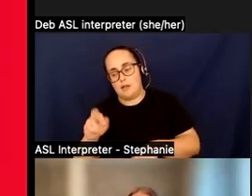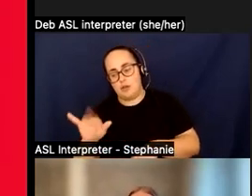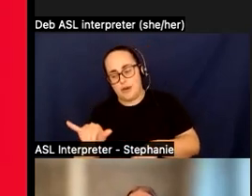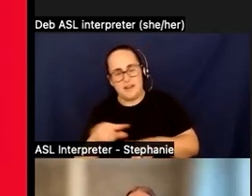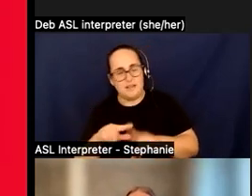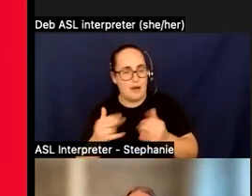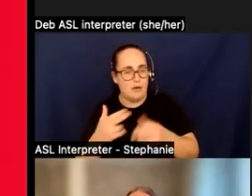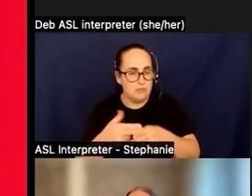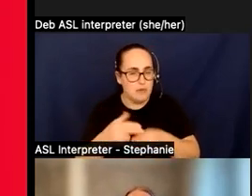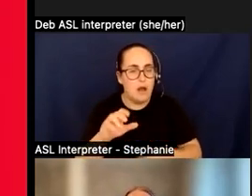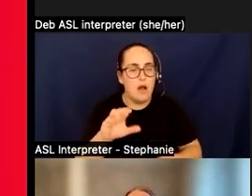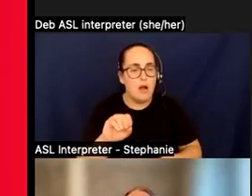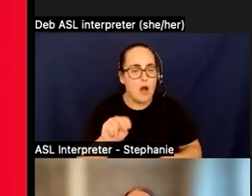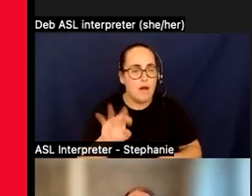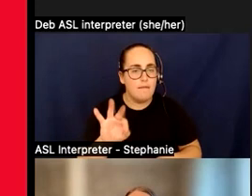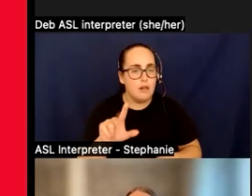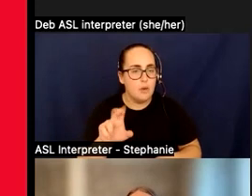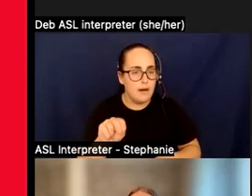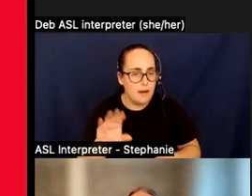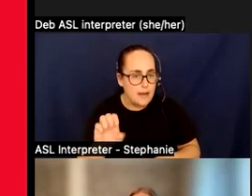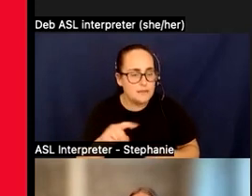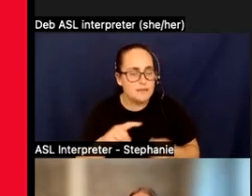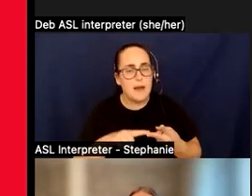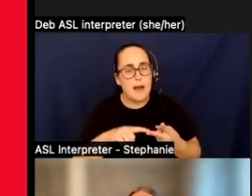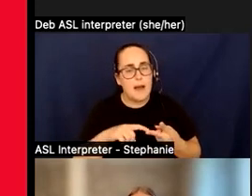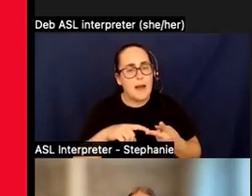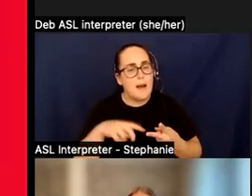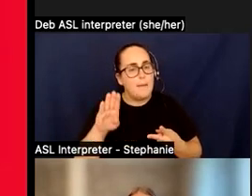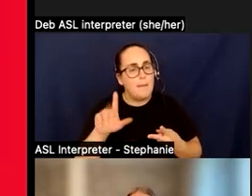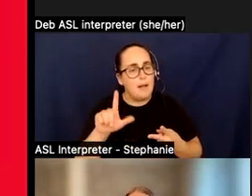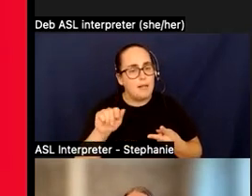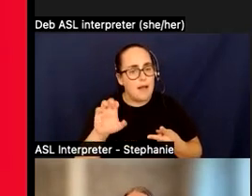they're a great resource. The University of Calgary Native Centre is also a great resource,